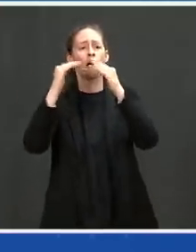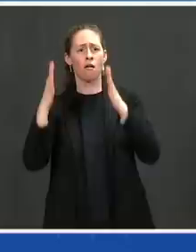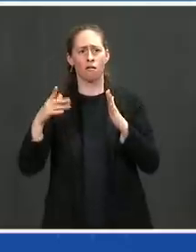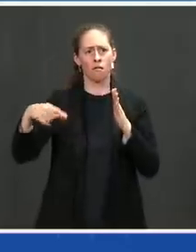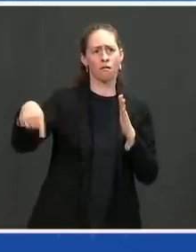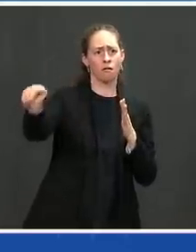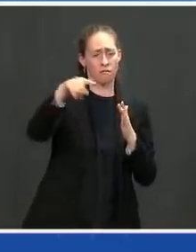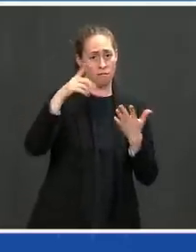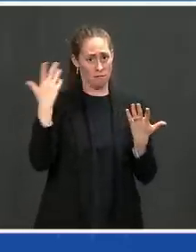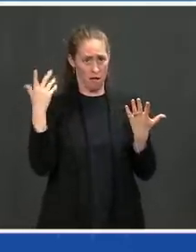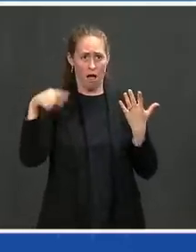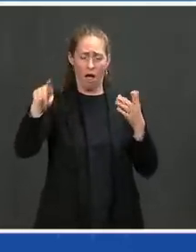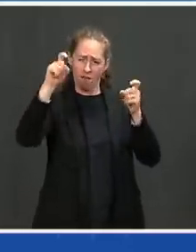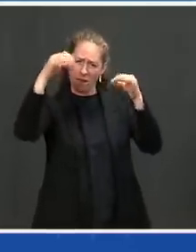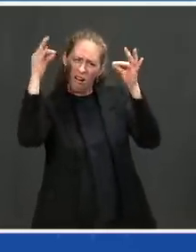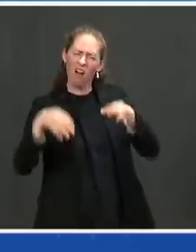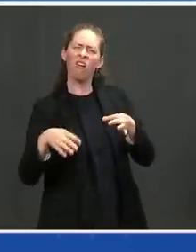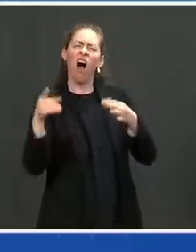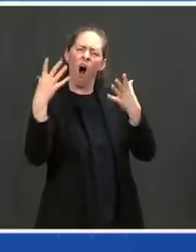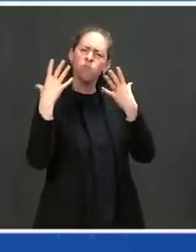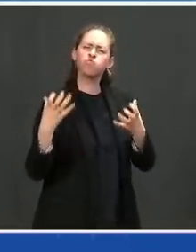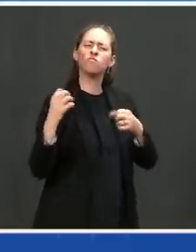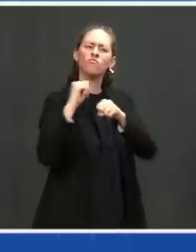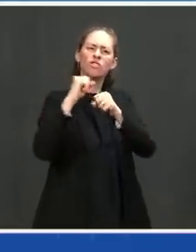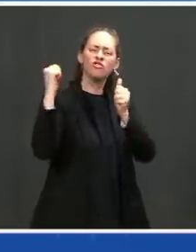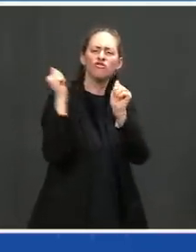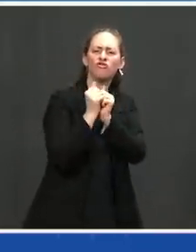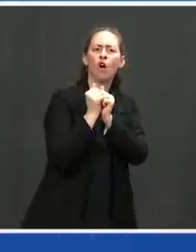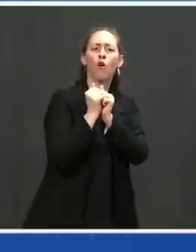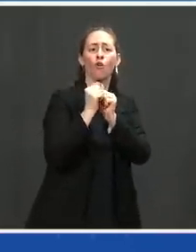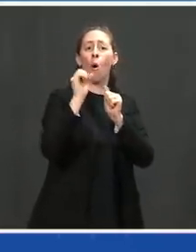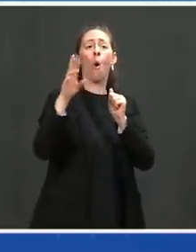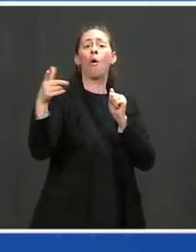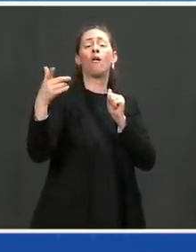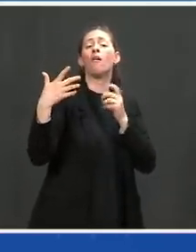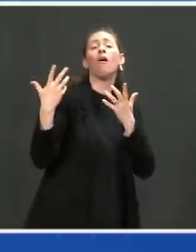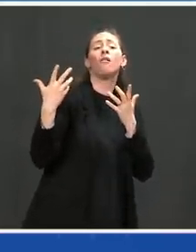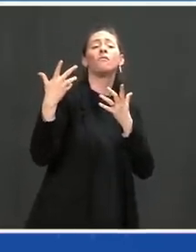or they decide that the way in which they want to proceed is to --